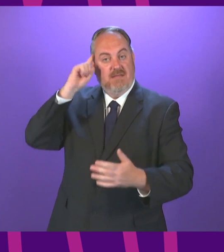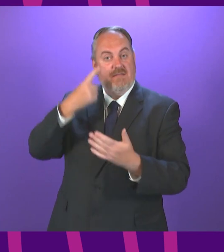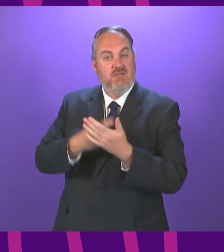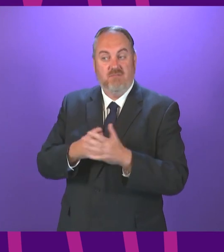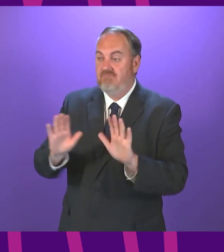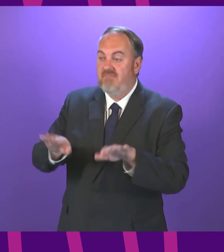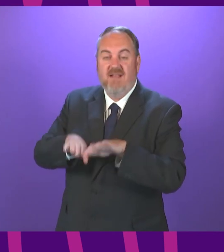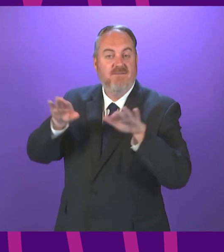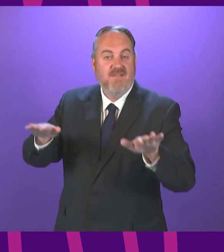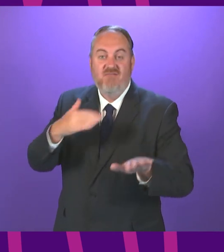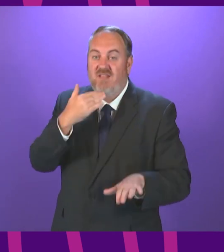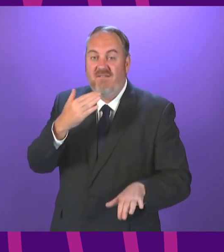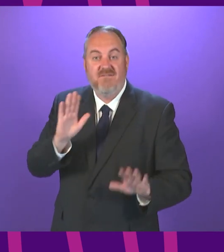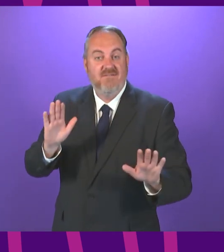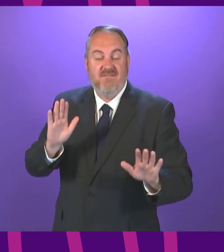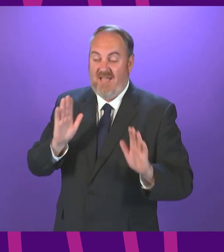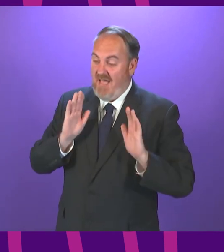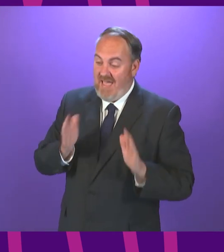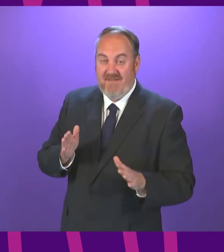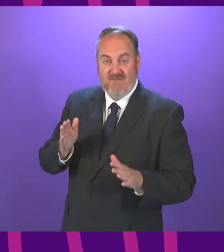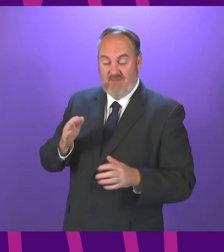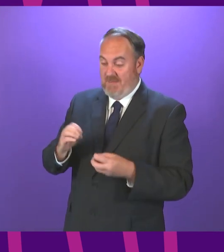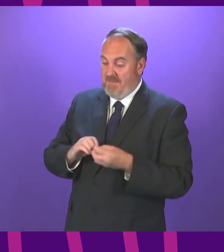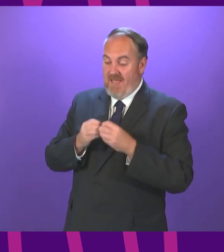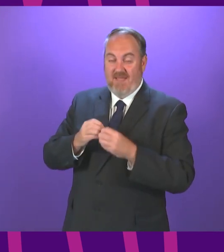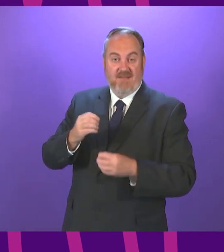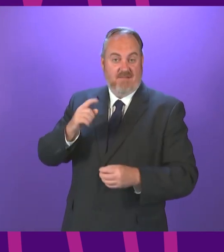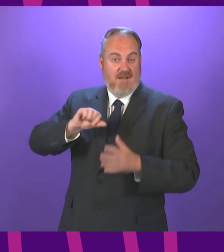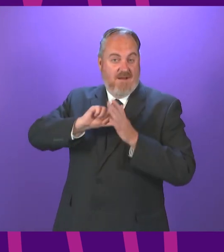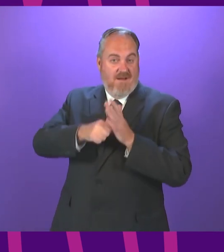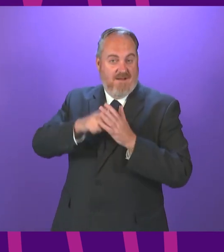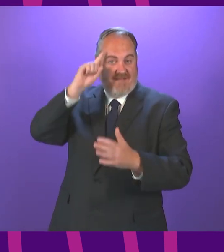my job is to take such decisions even if they are unpopular, and I hope that